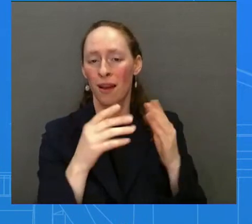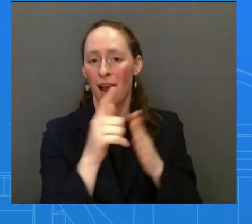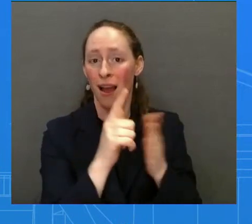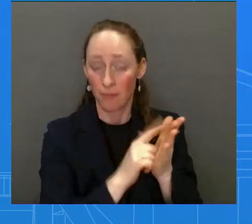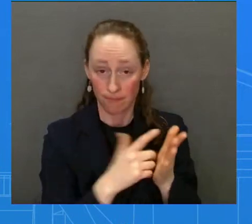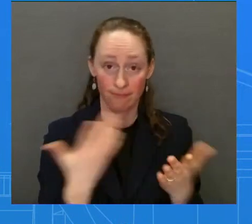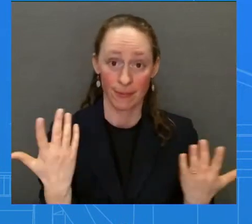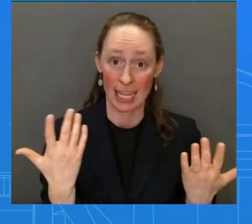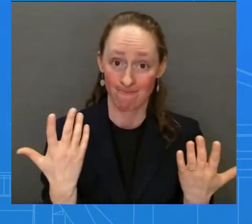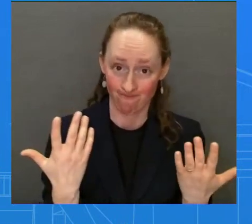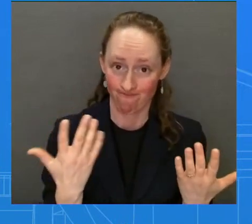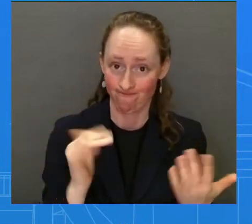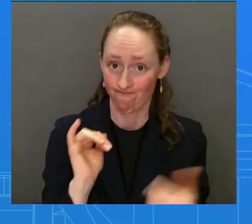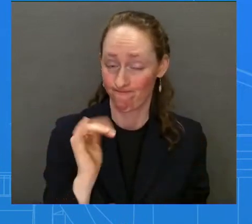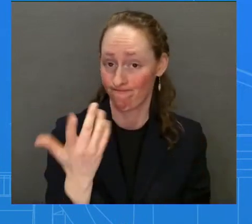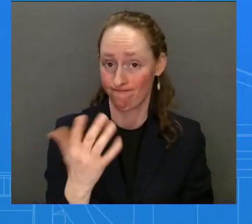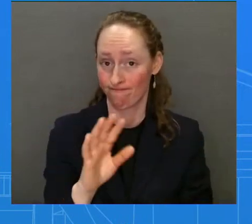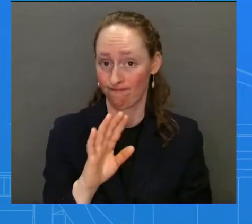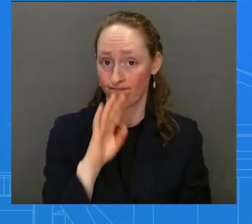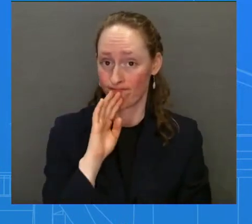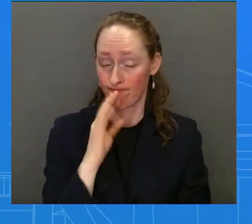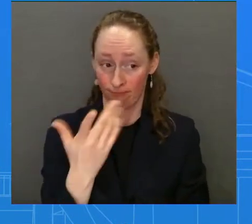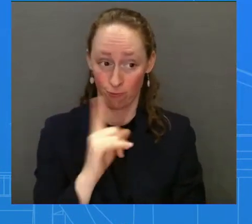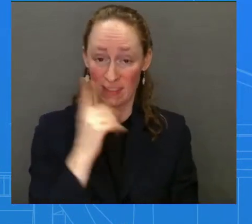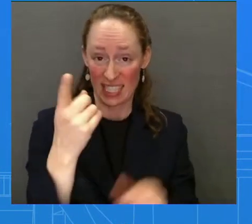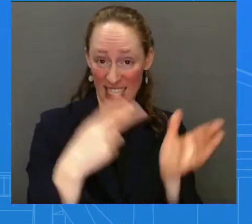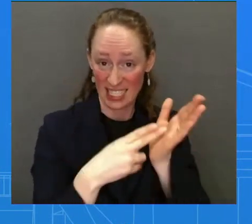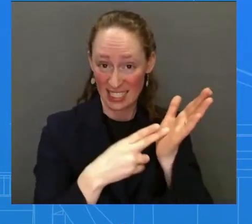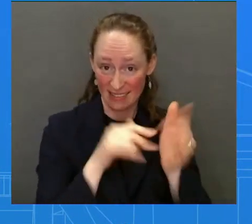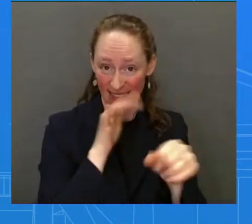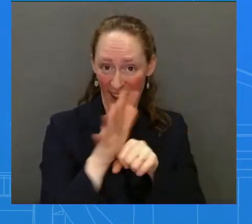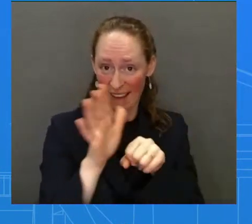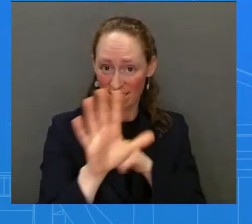And he wants Congress to act, because enough is enough.